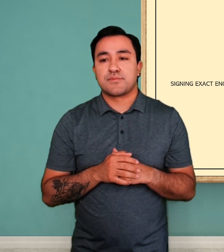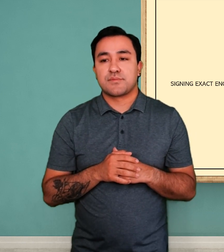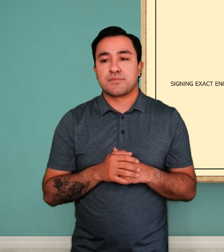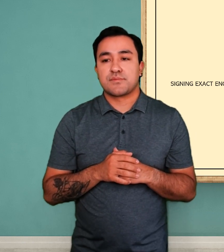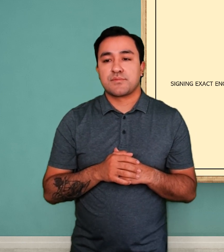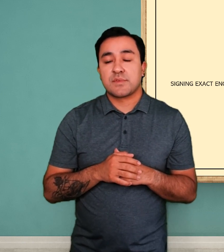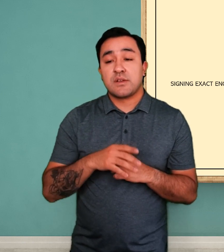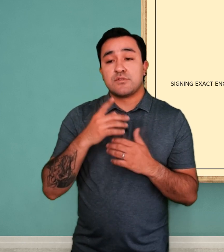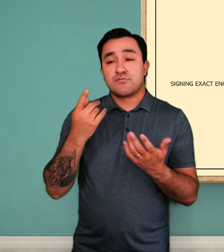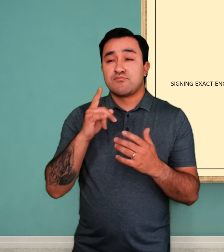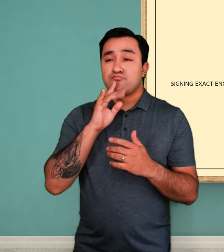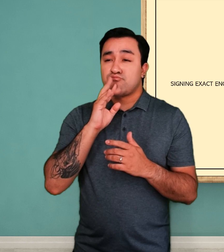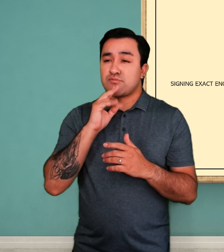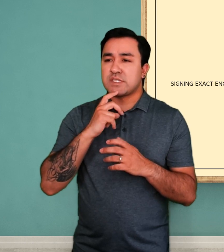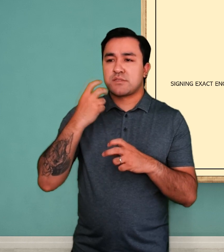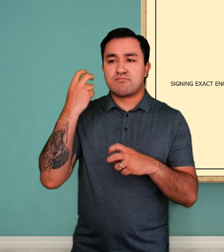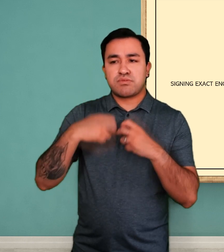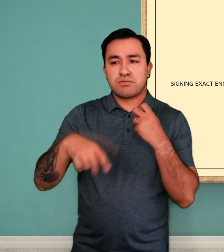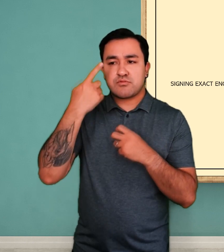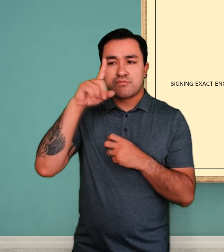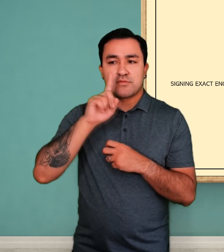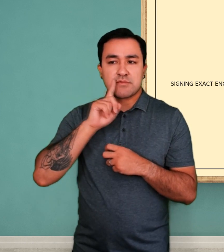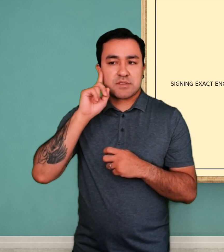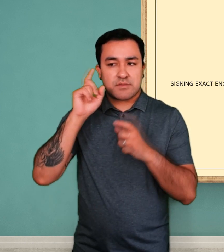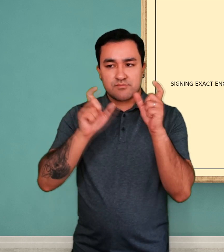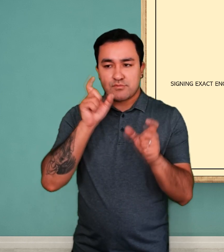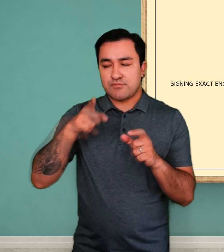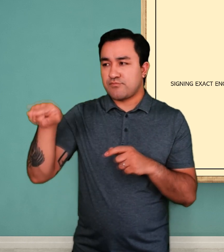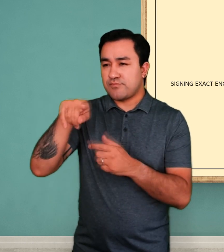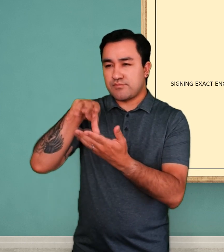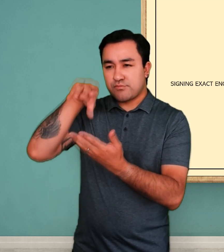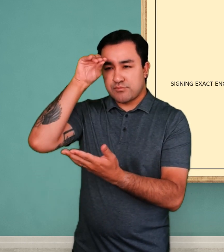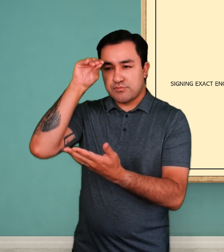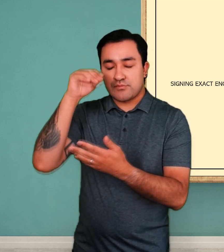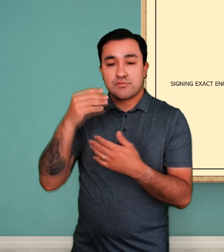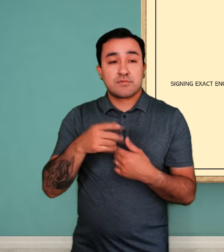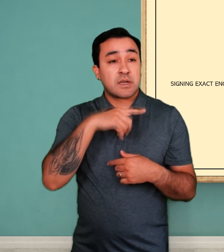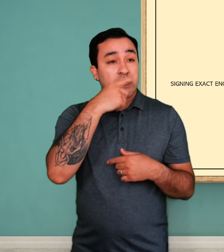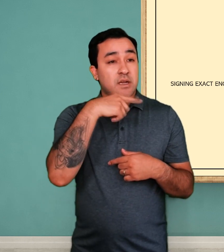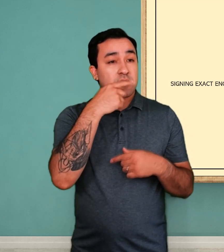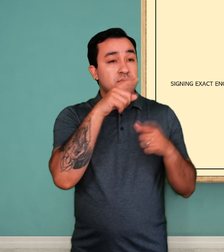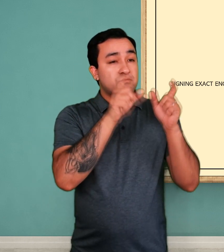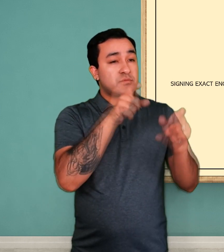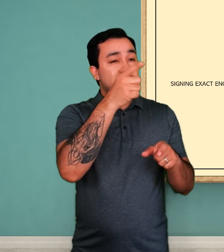Speaking is difficult for Deaf people to learn. For hearing people it is straightforward, as an